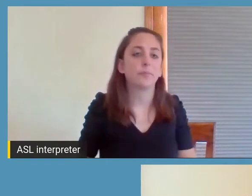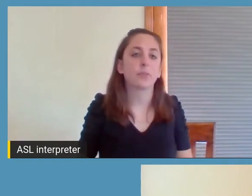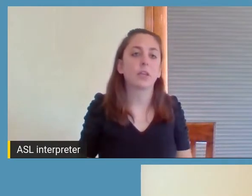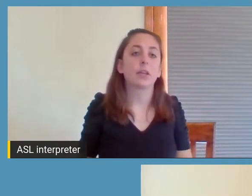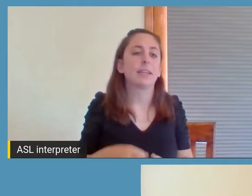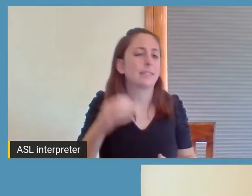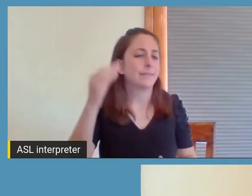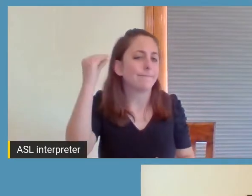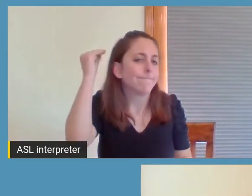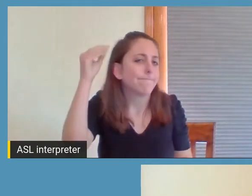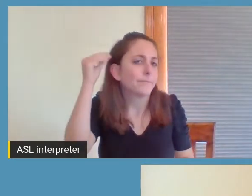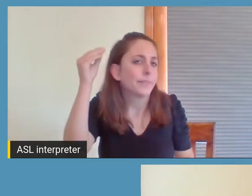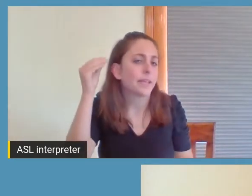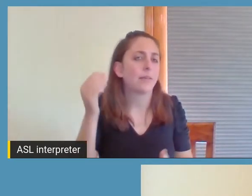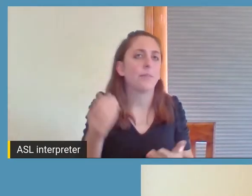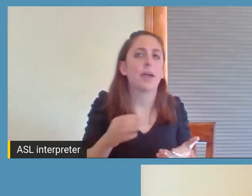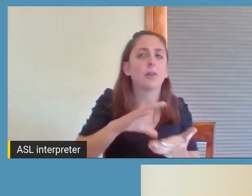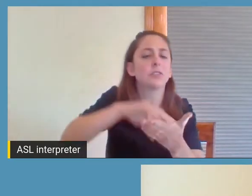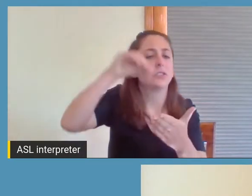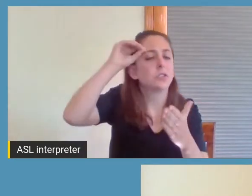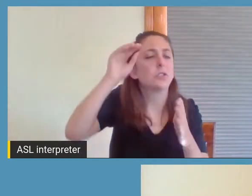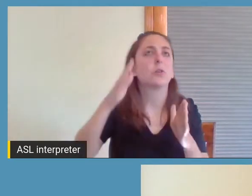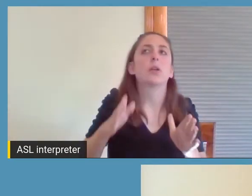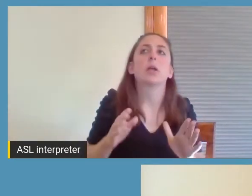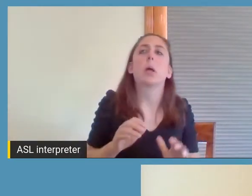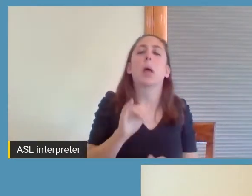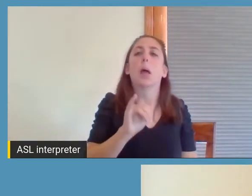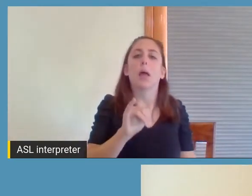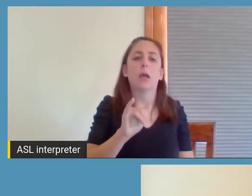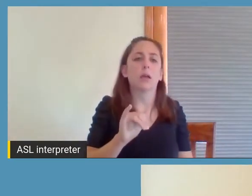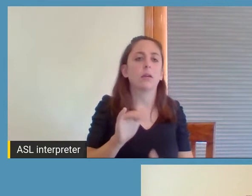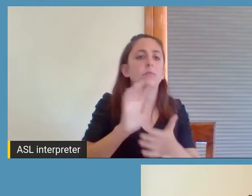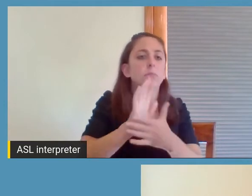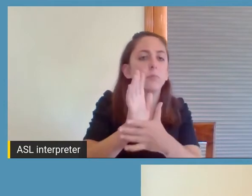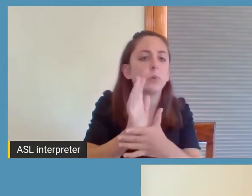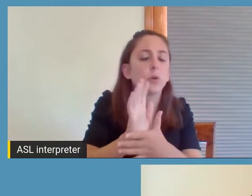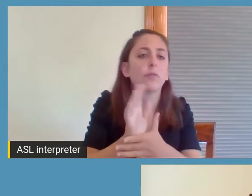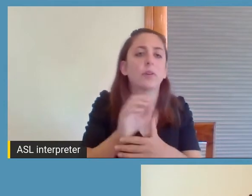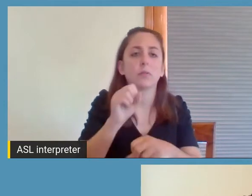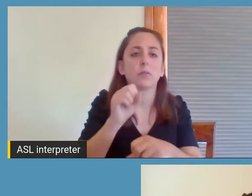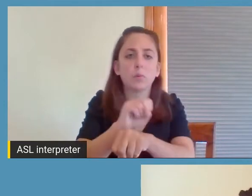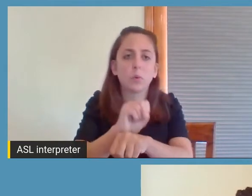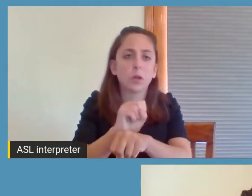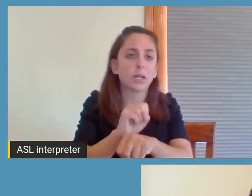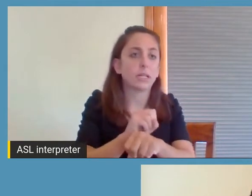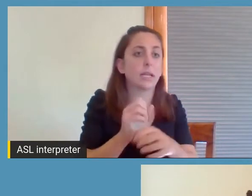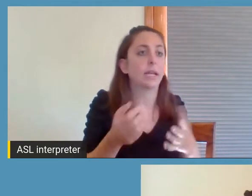has work that has audio in it or has worked as video and audio in it so i put them away from you